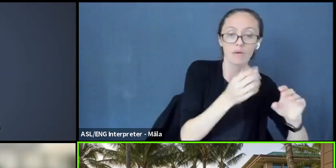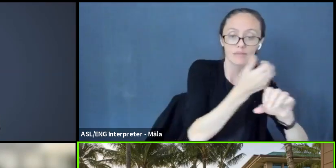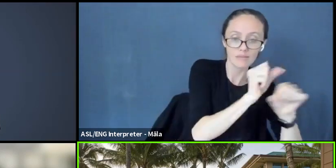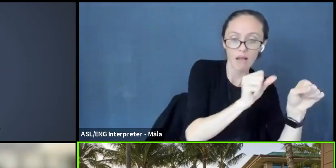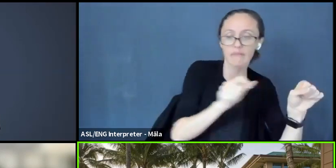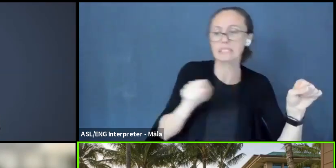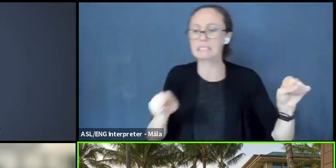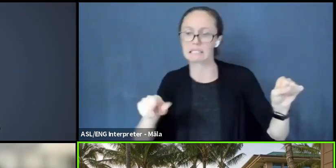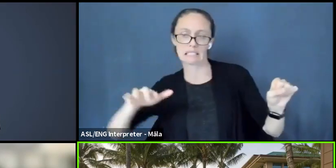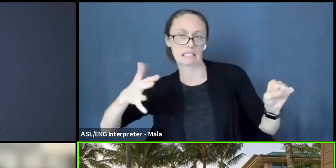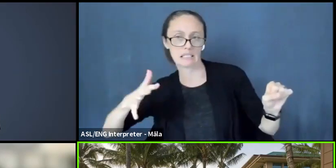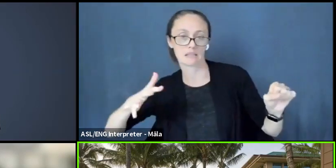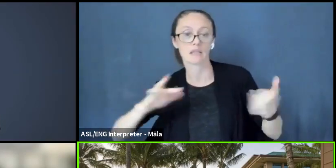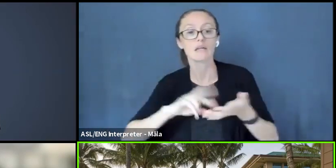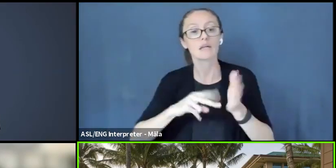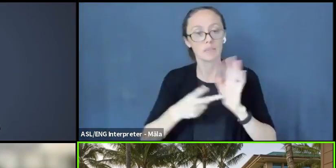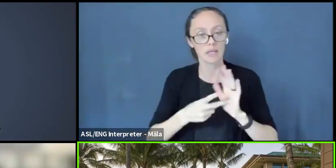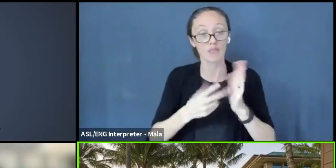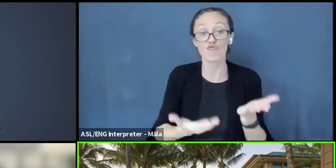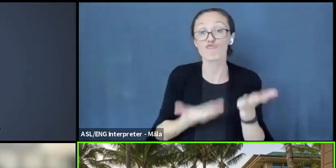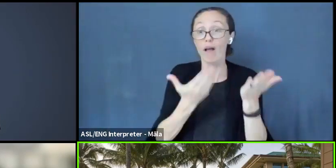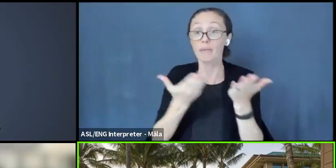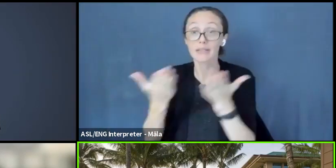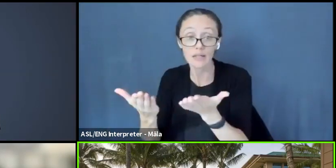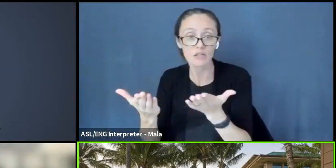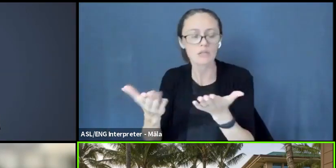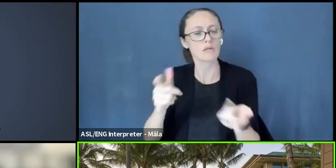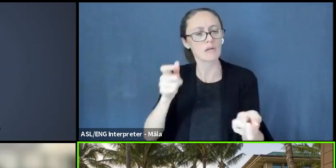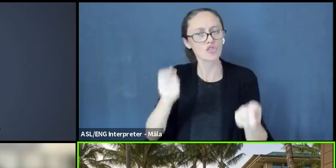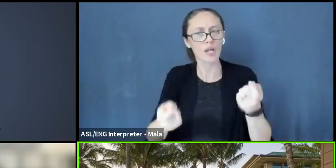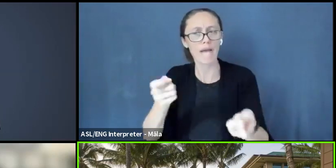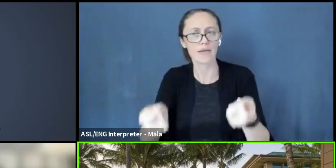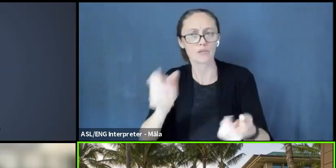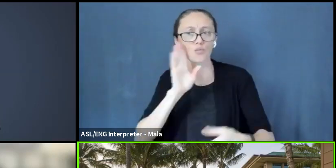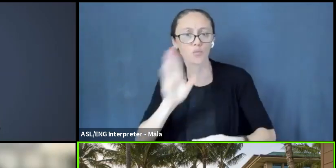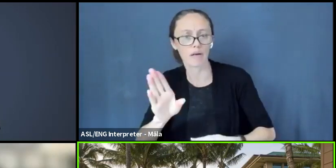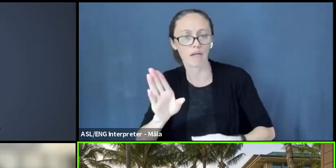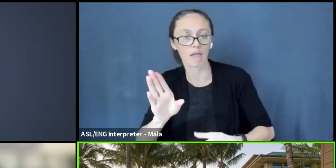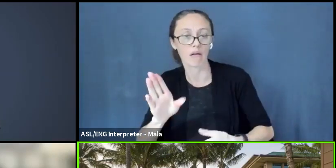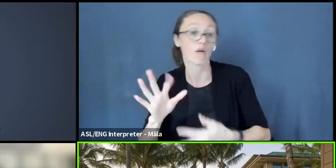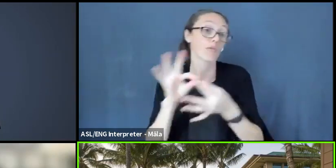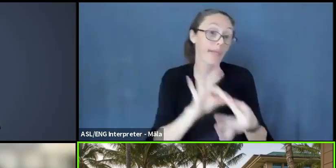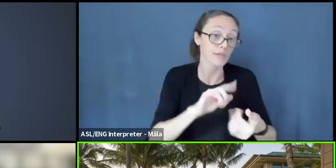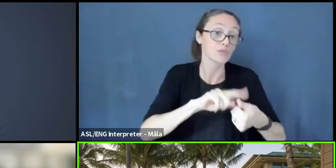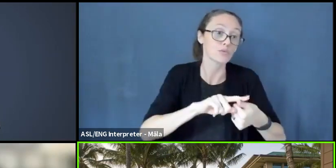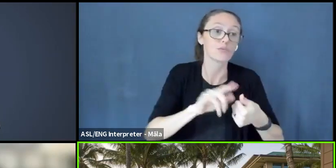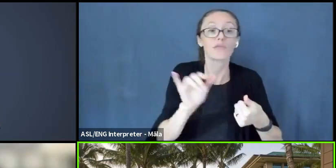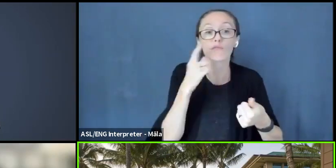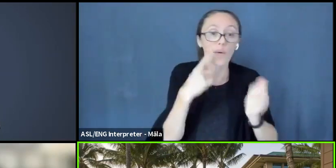change. In terms of masking but for now.